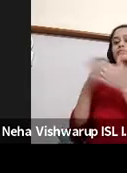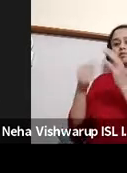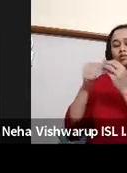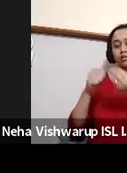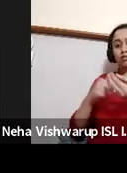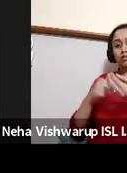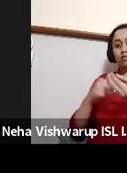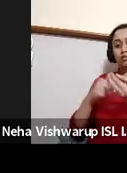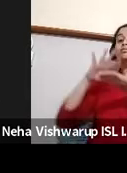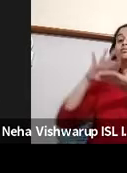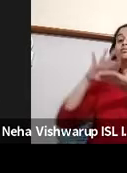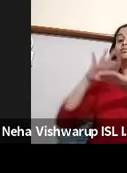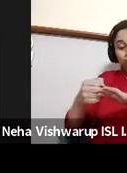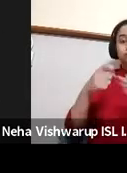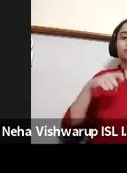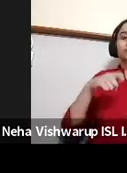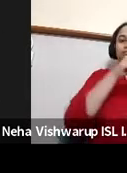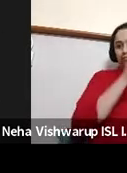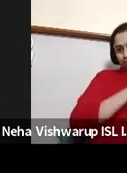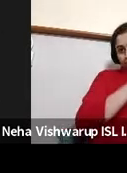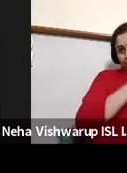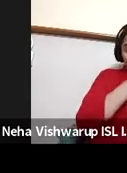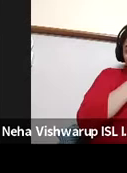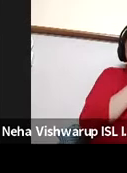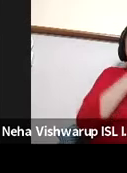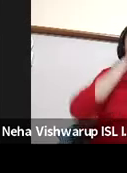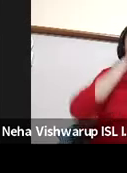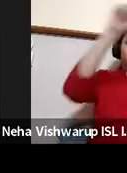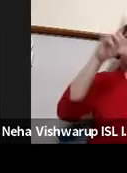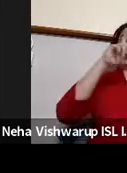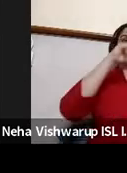photo gallery both of which instinctively understood the value of creating such a dialogue